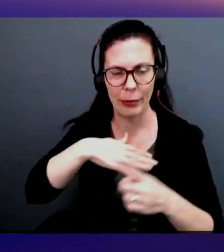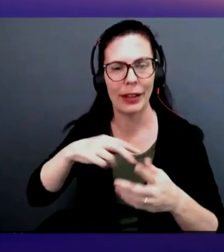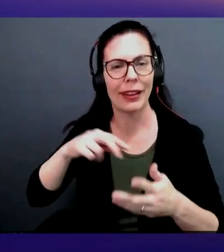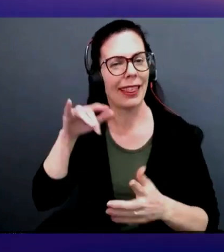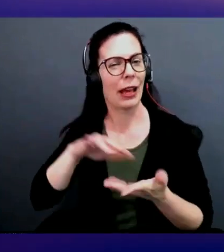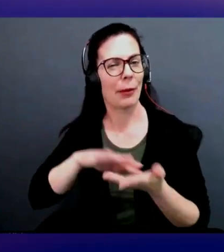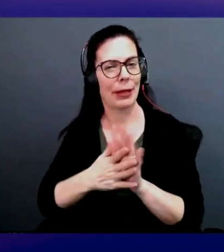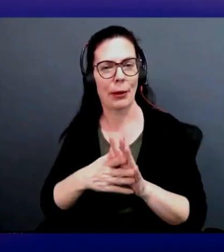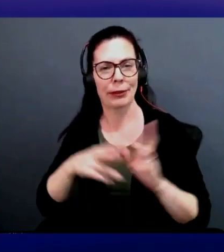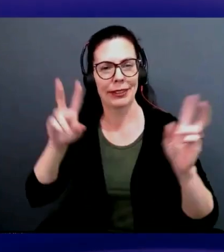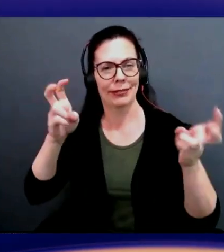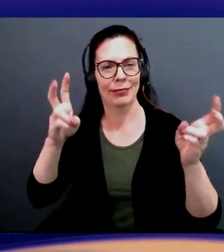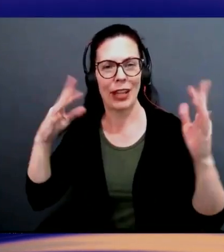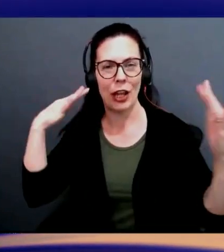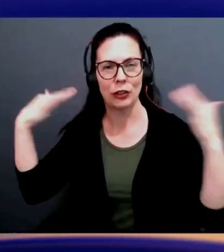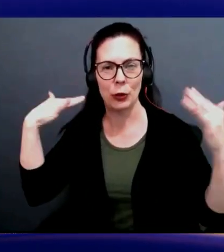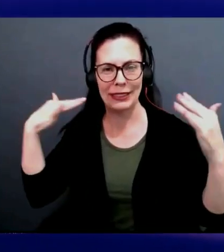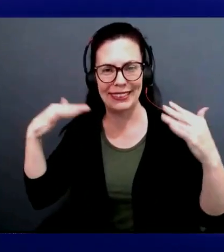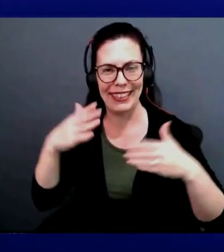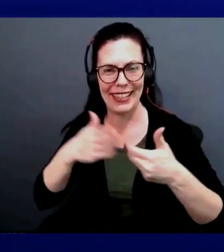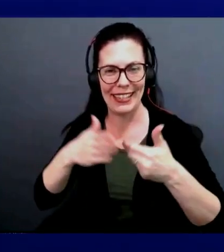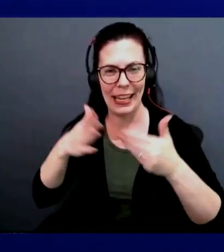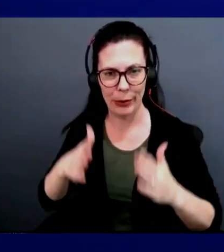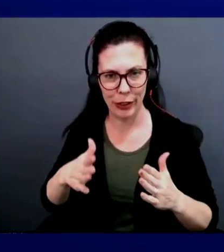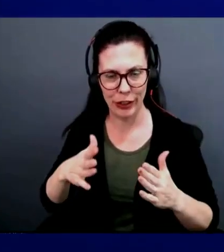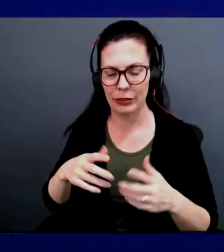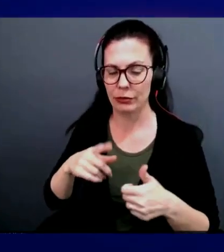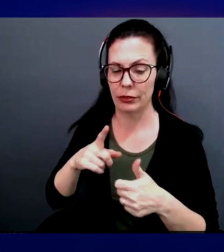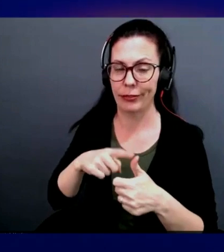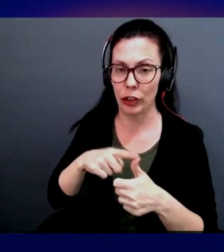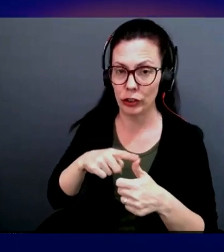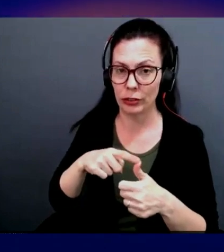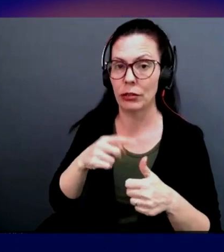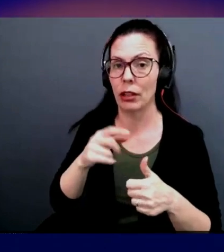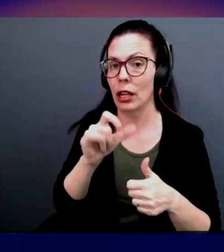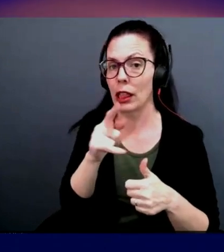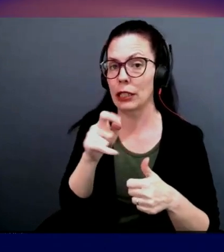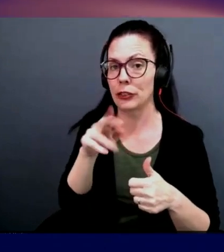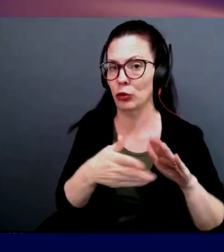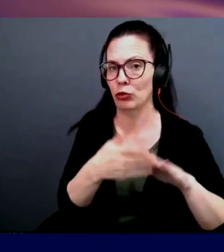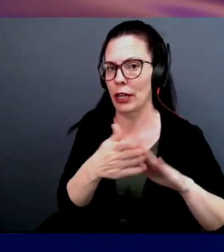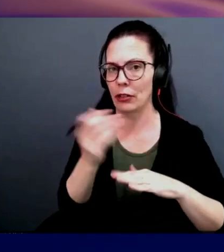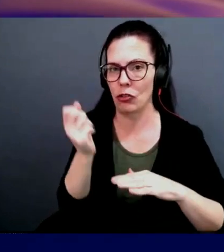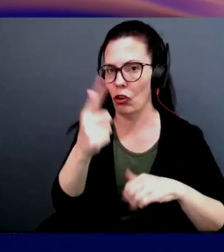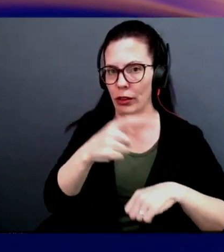So number one, you are running this cluster all the time. Number two, you are running into this noisy neighbor problem